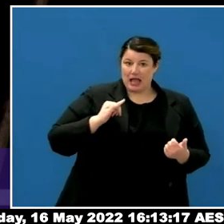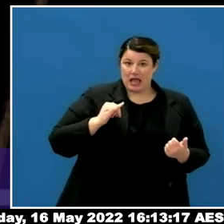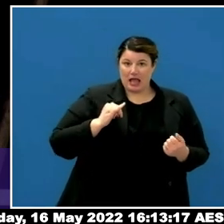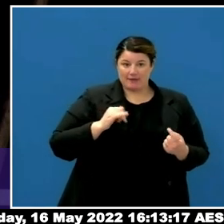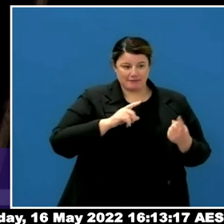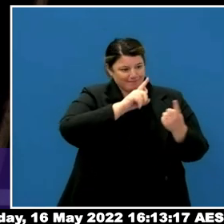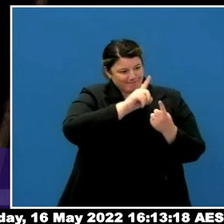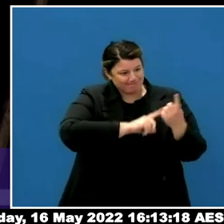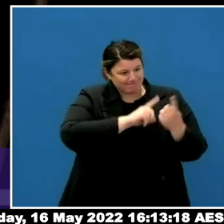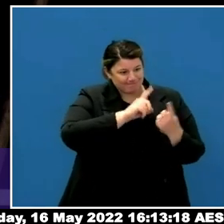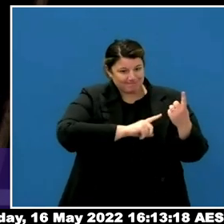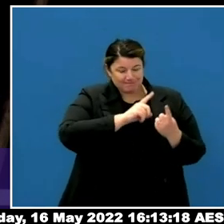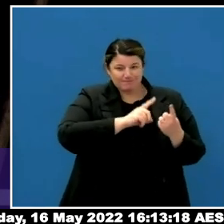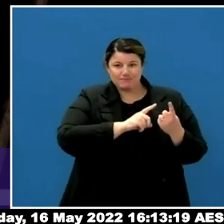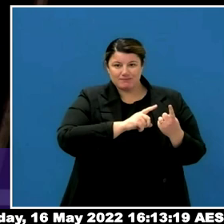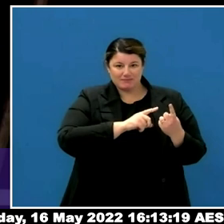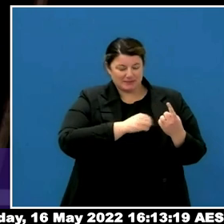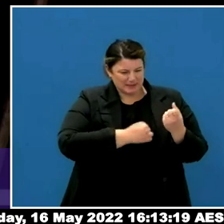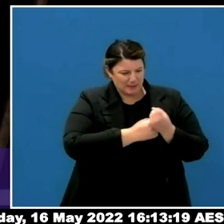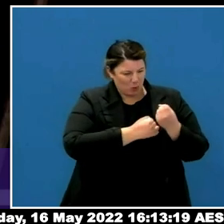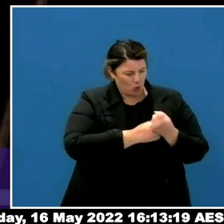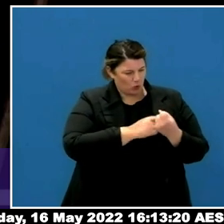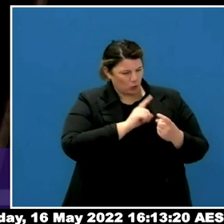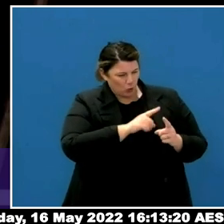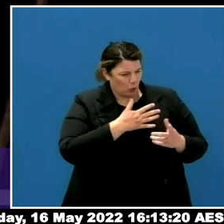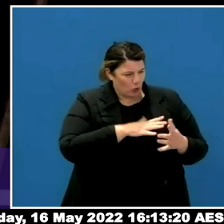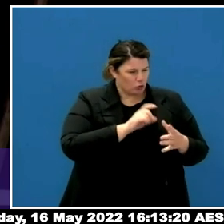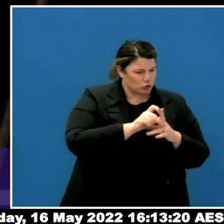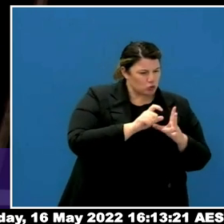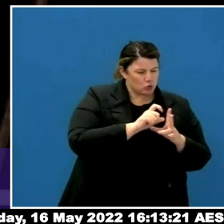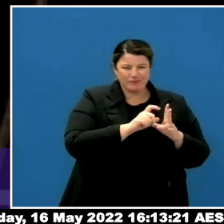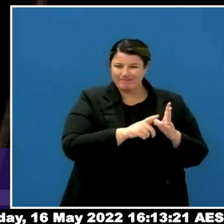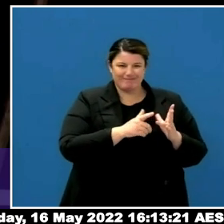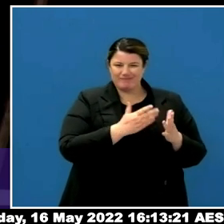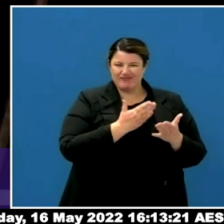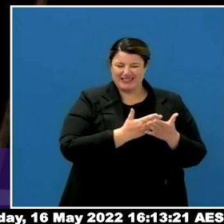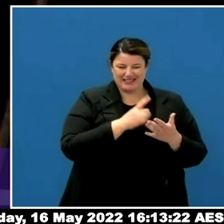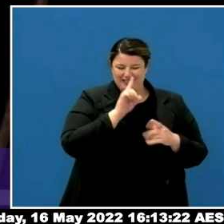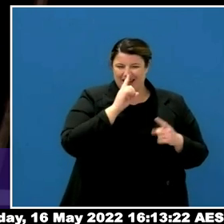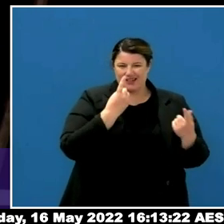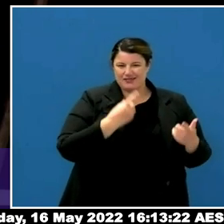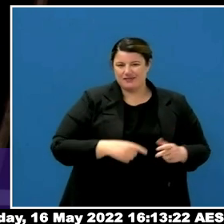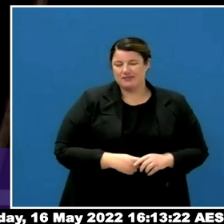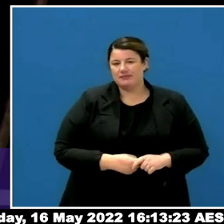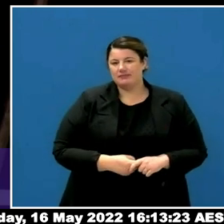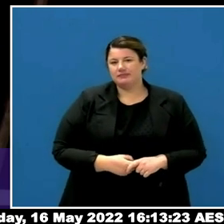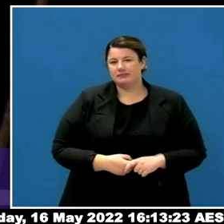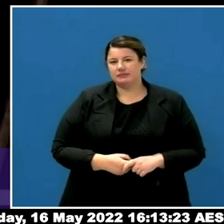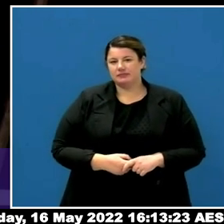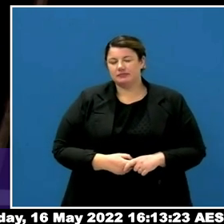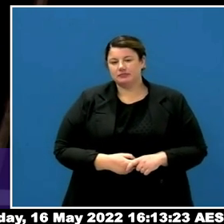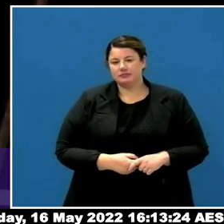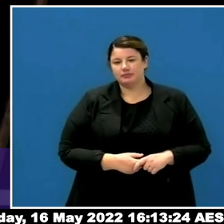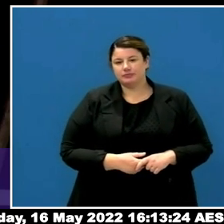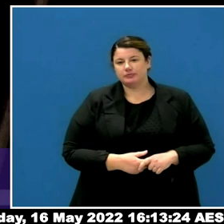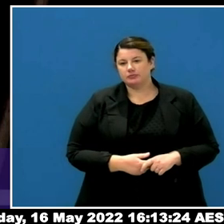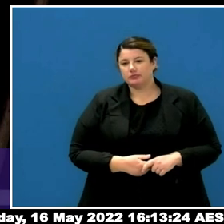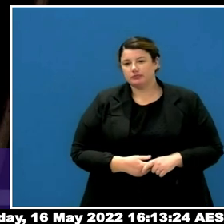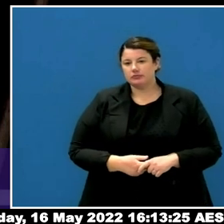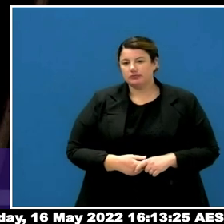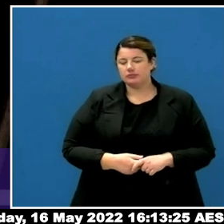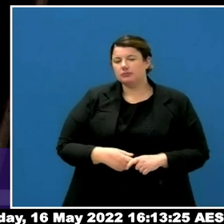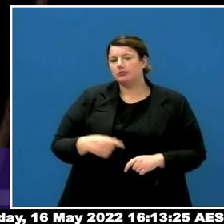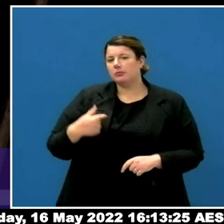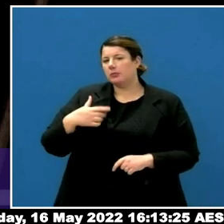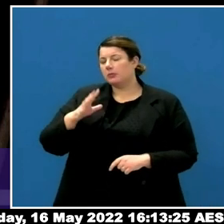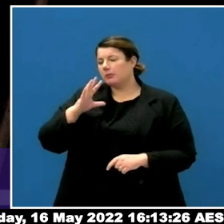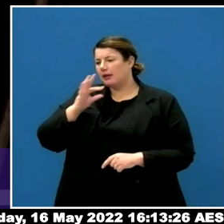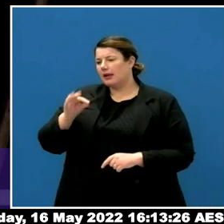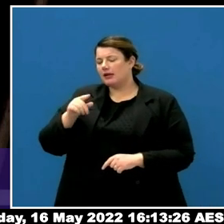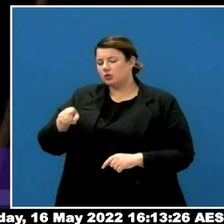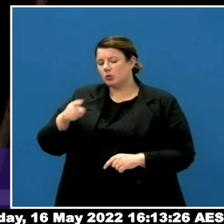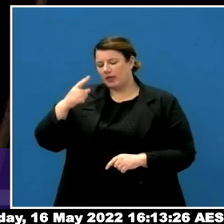But do you feel his skills, his independence or capacity building